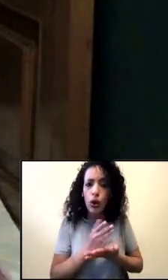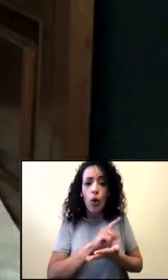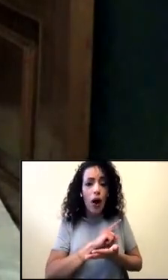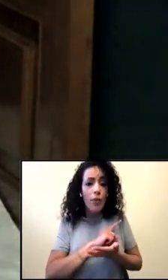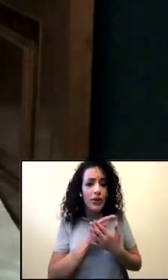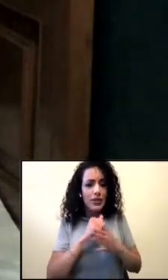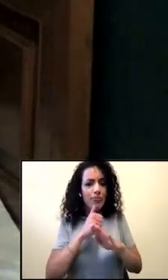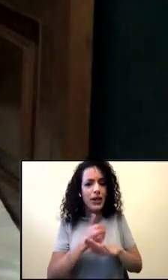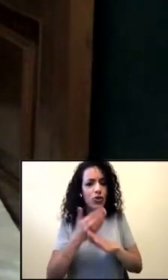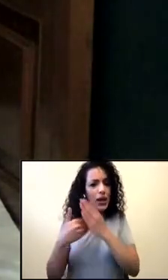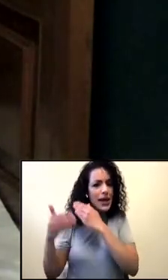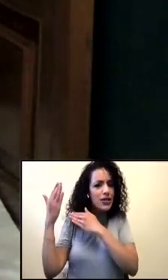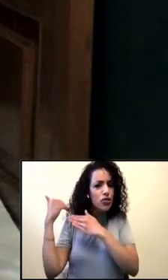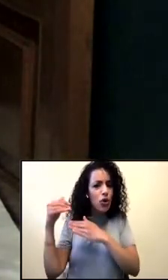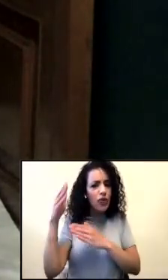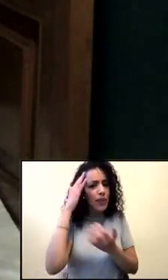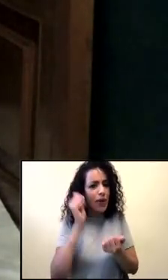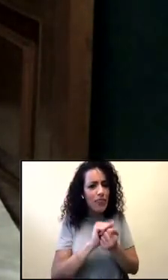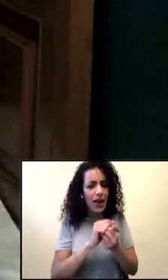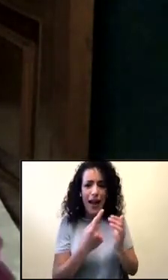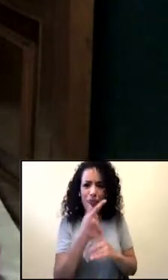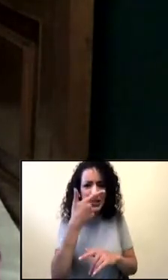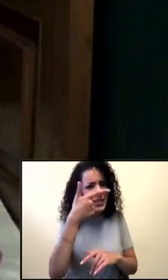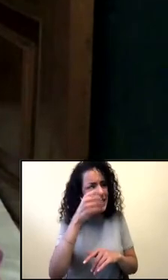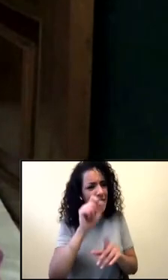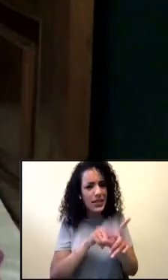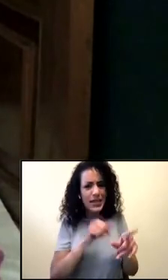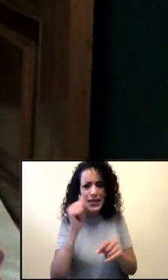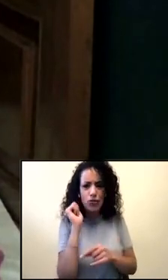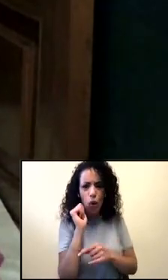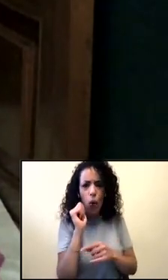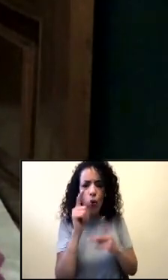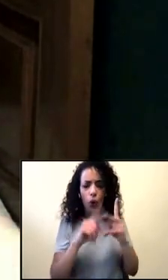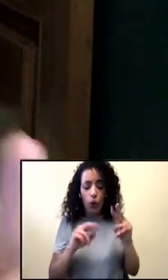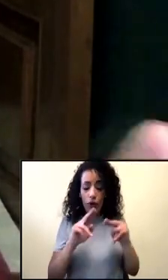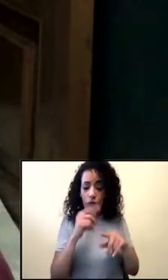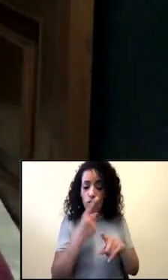happened 70 years ago. So if I'm speaking to somebody, and they say "Oh I remember my house